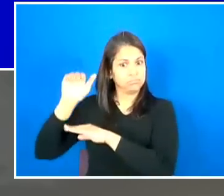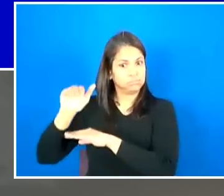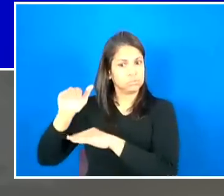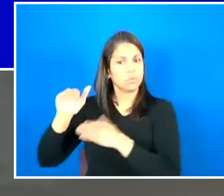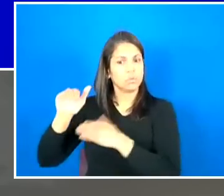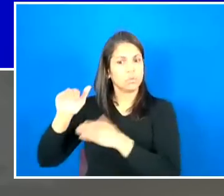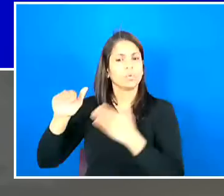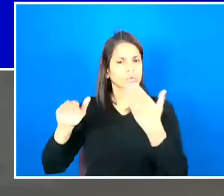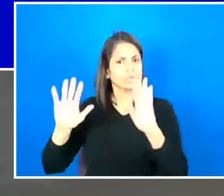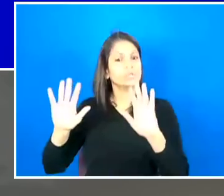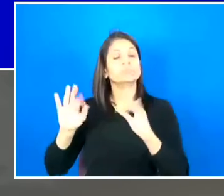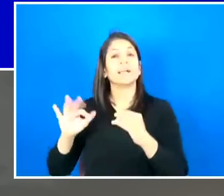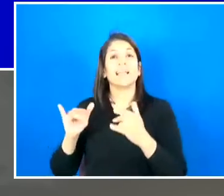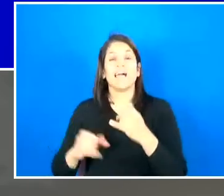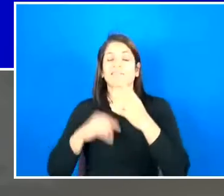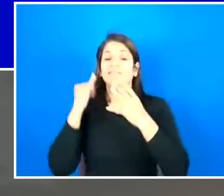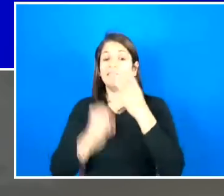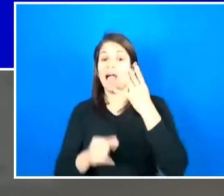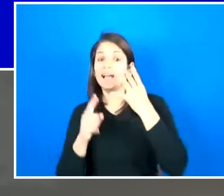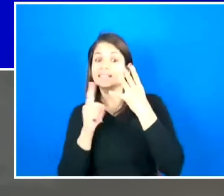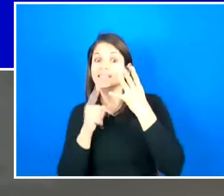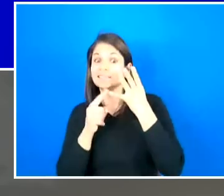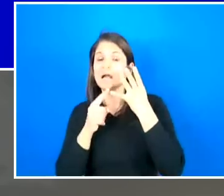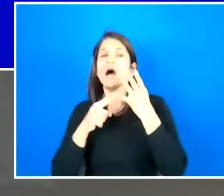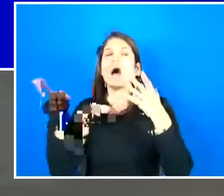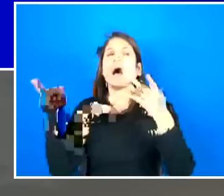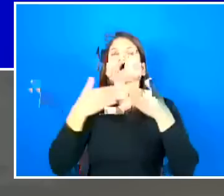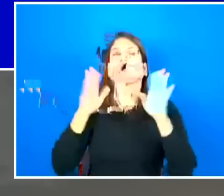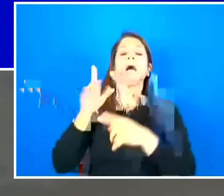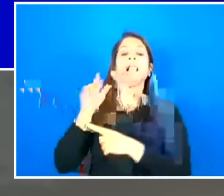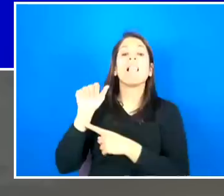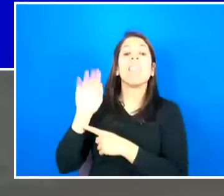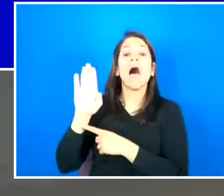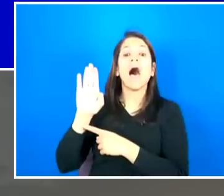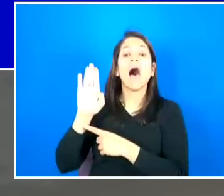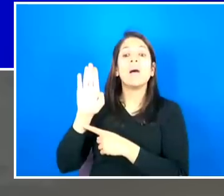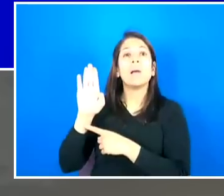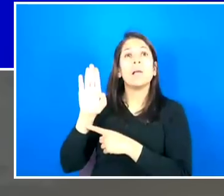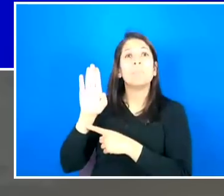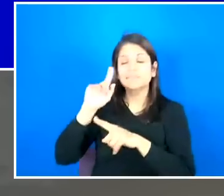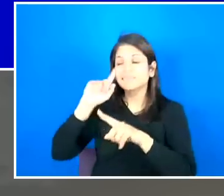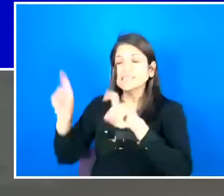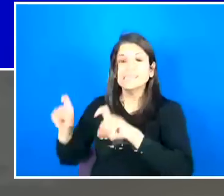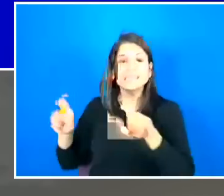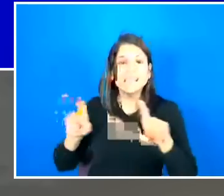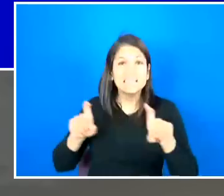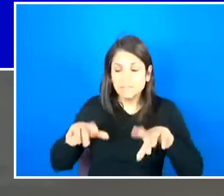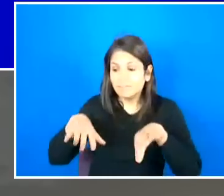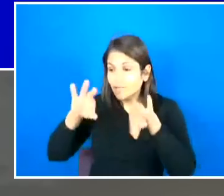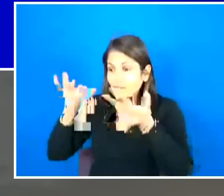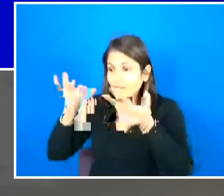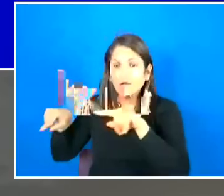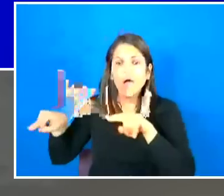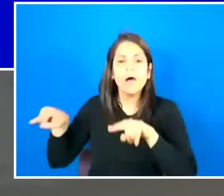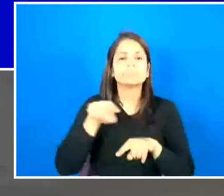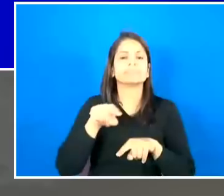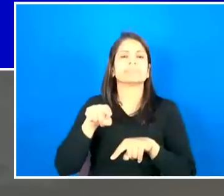DOWN 29% TO 27%. THE ONLY CATEGORY THAT WENT UP IS IN SOME WAYS THE TOUGHEST CATEGORY, THE TESTING AT THE